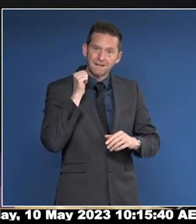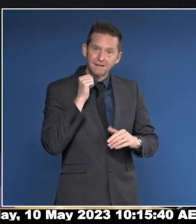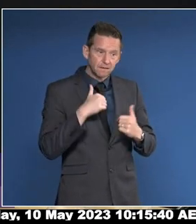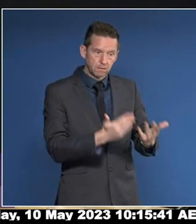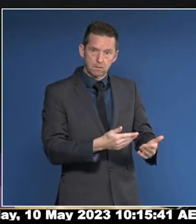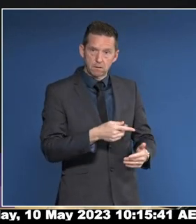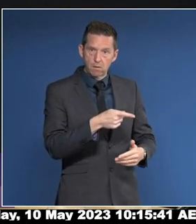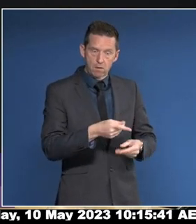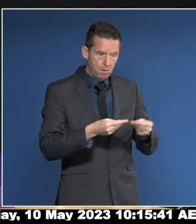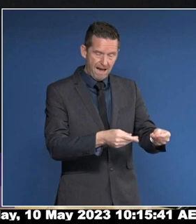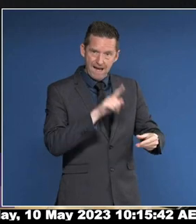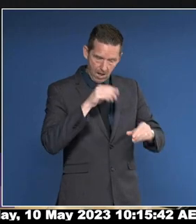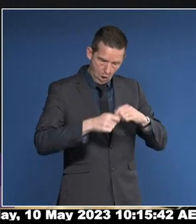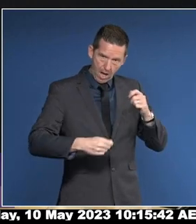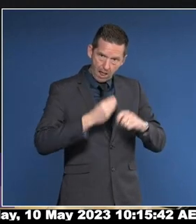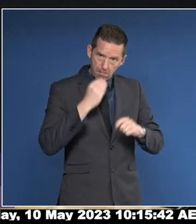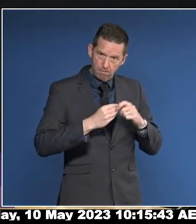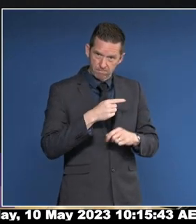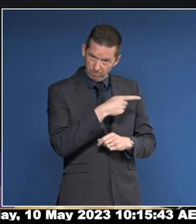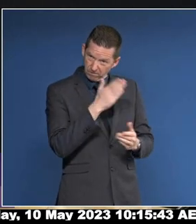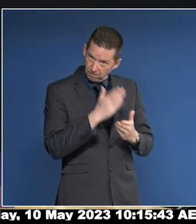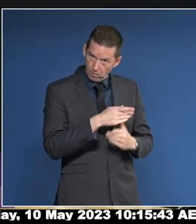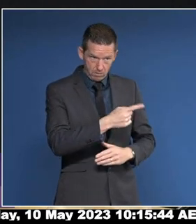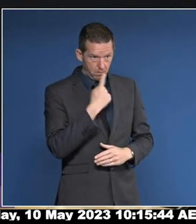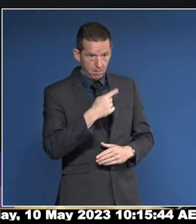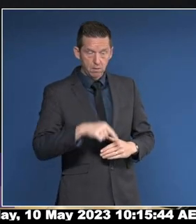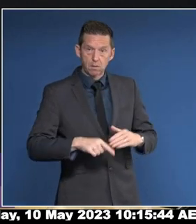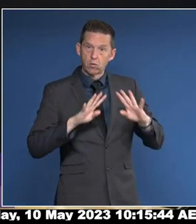Are you seriously telling the Royal Commission that those conditions, which sound